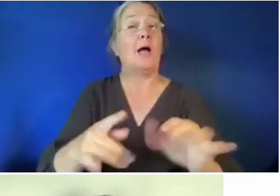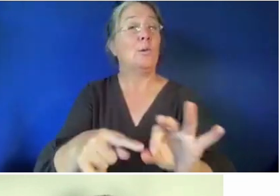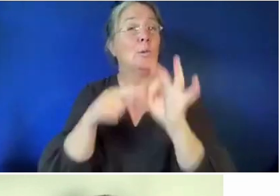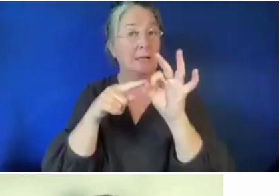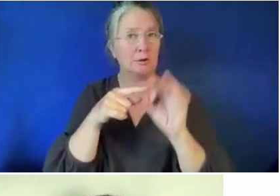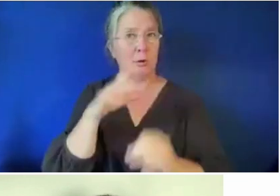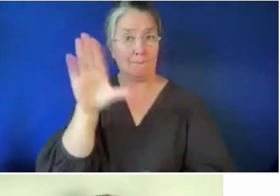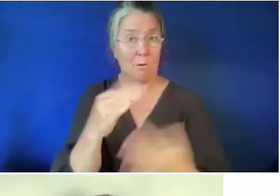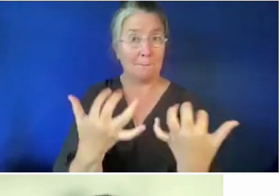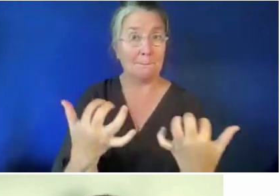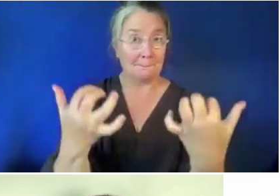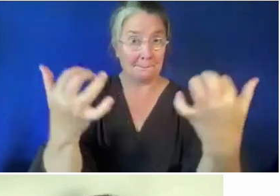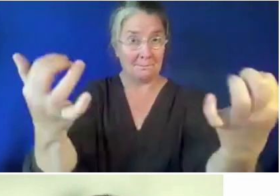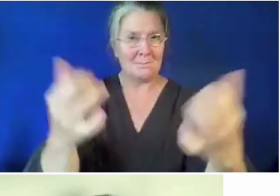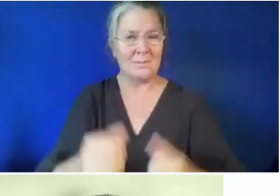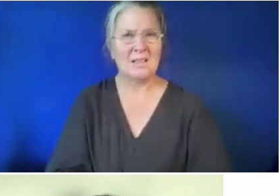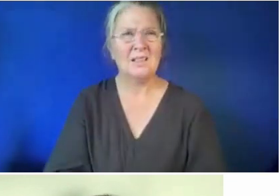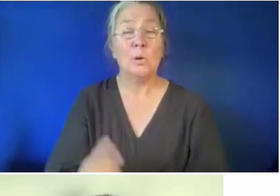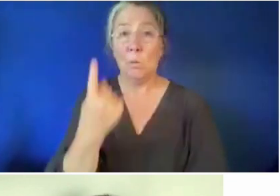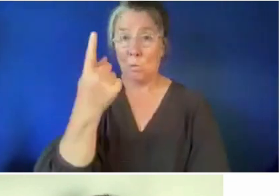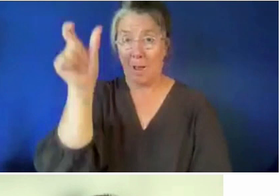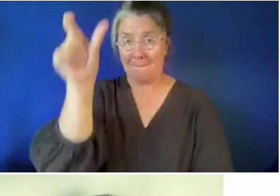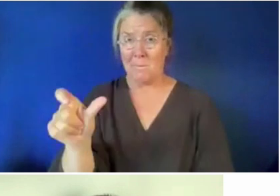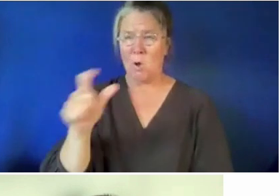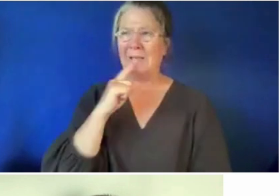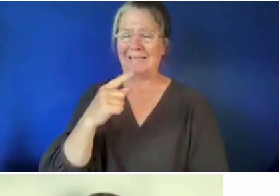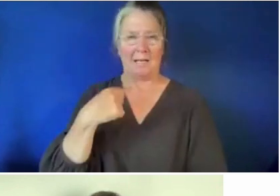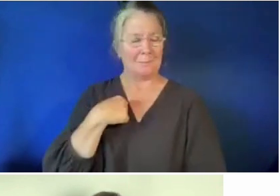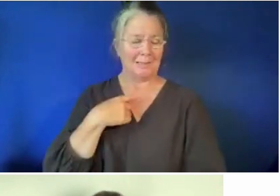and it says, "I've been in the APS for 20 plus years. The last 10 years,